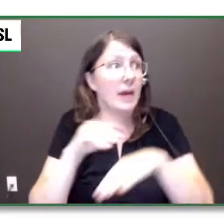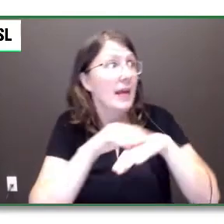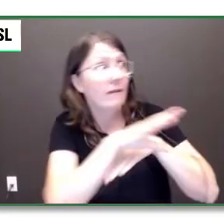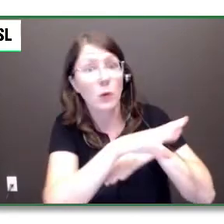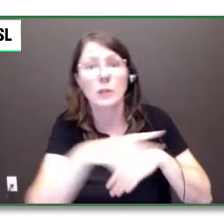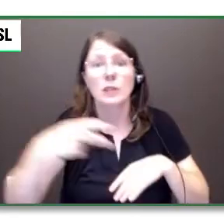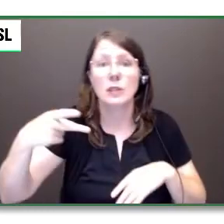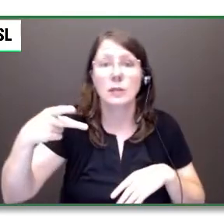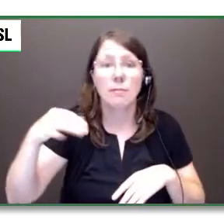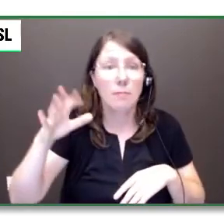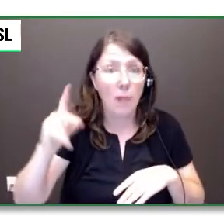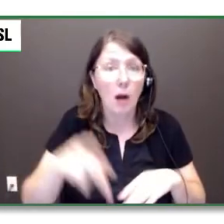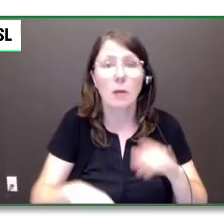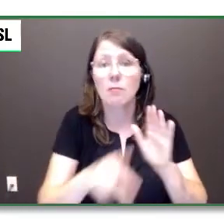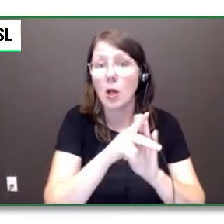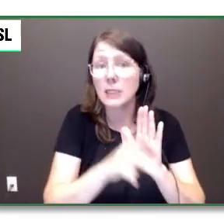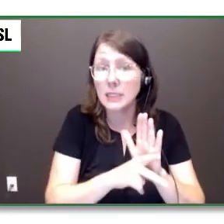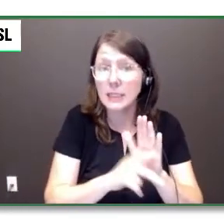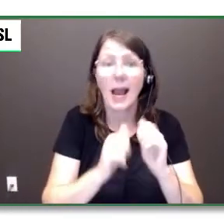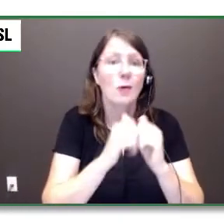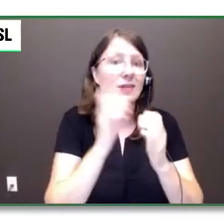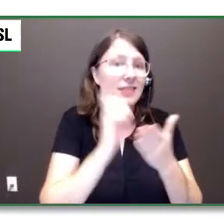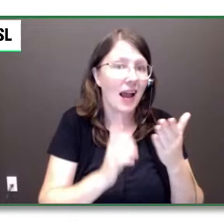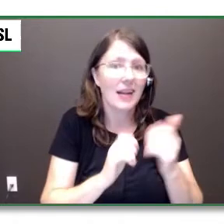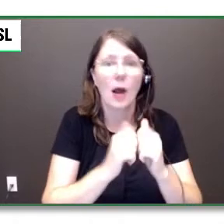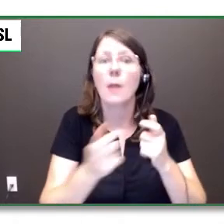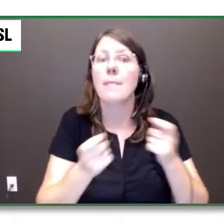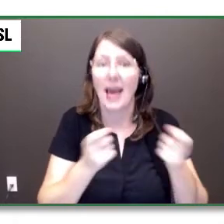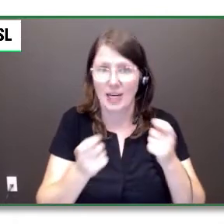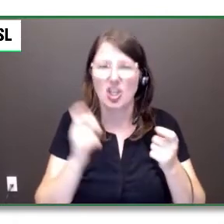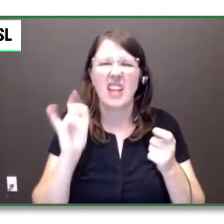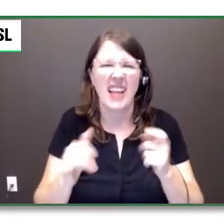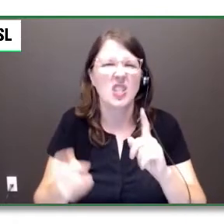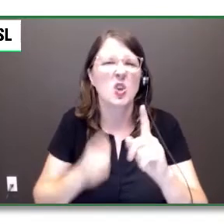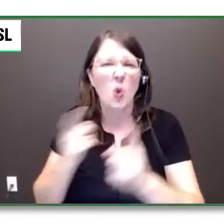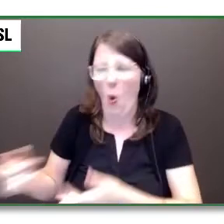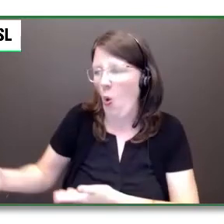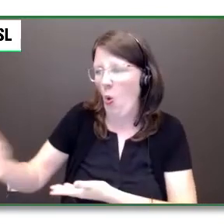design and manage parks. Next slide.